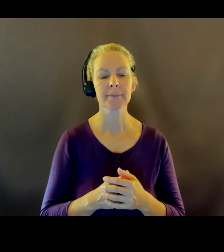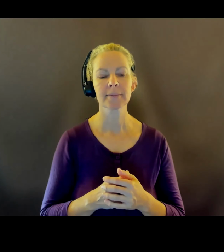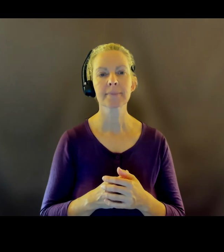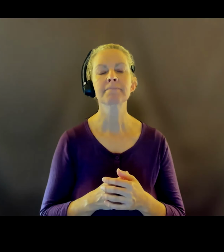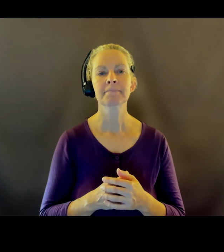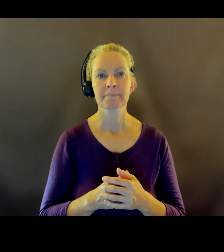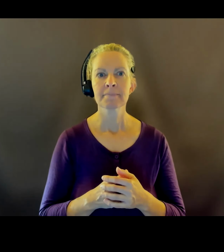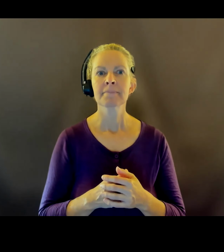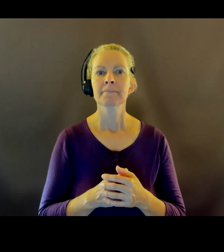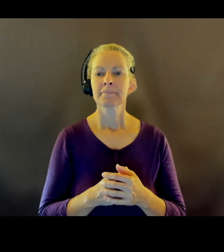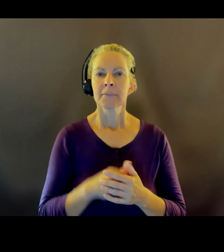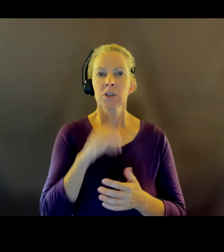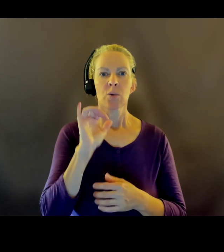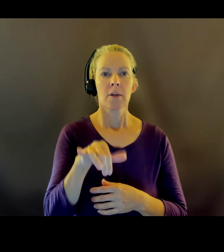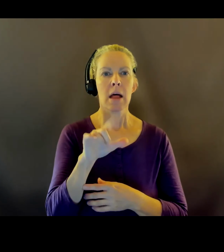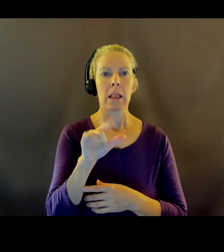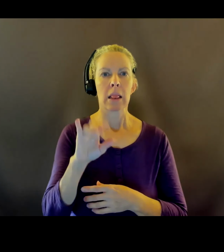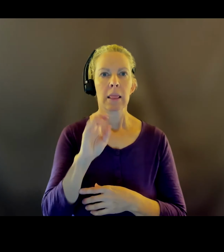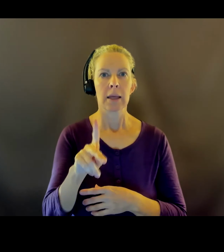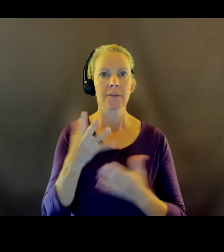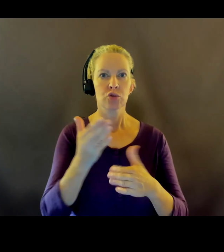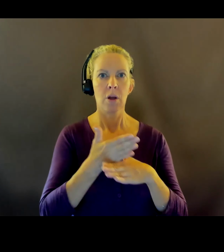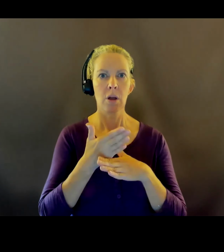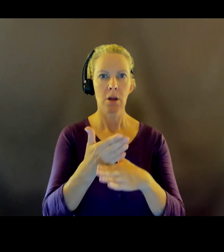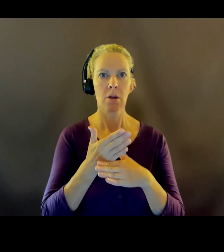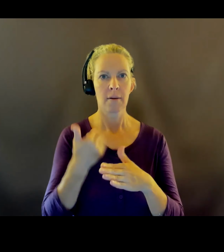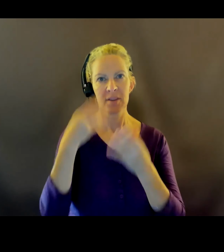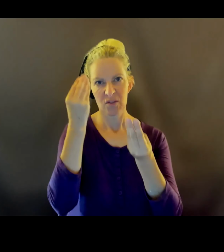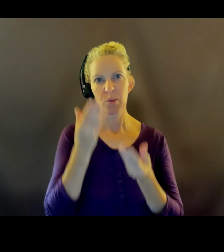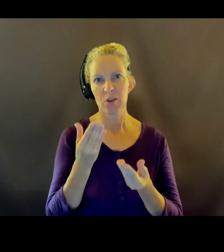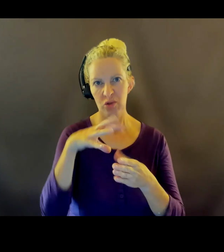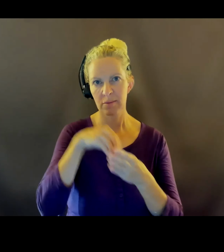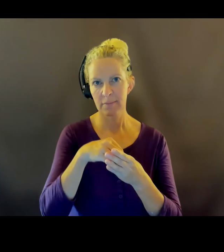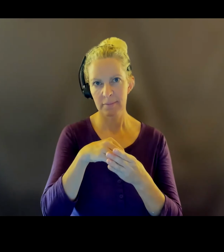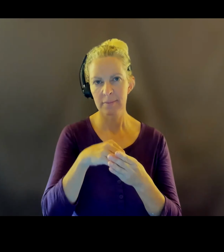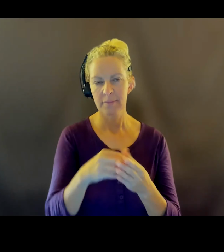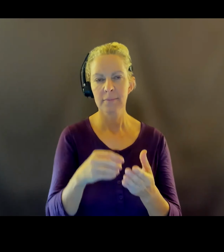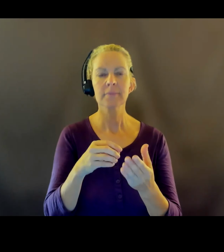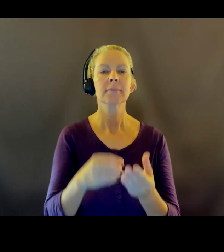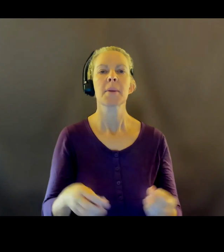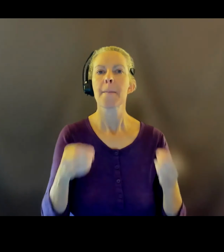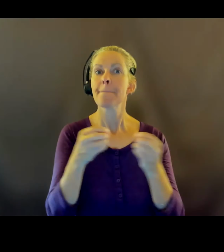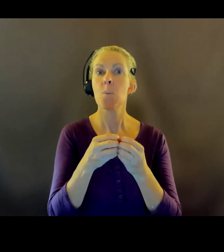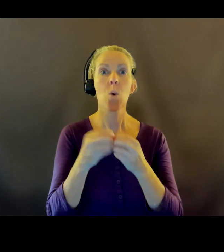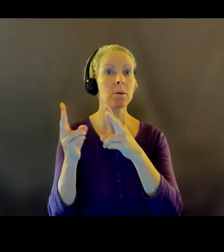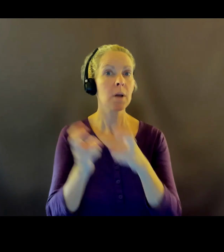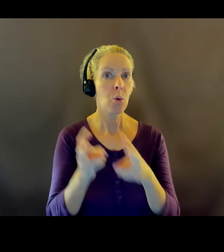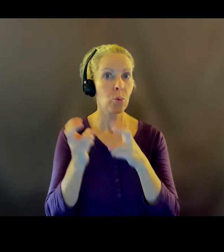The link I shared with you has information in it. And more documents you can download if you want to.